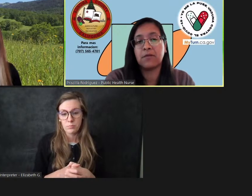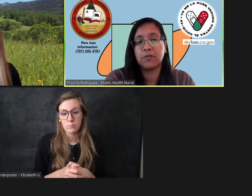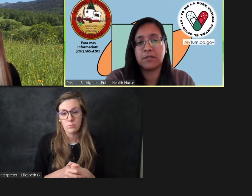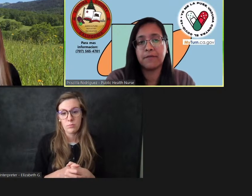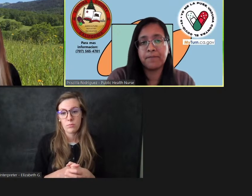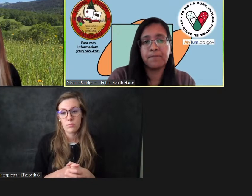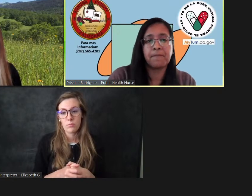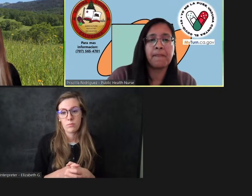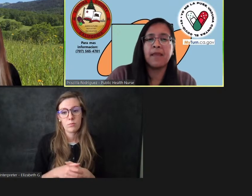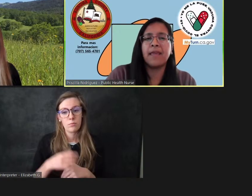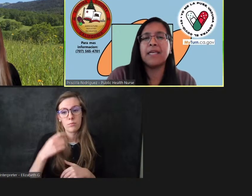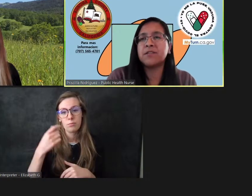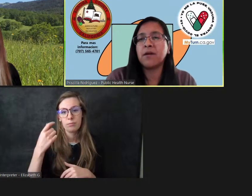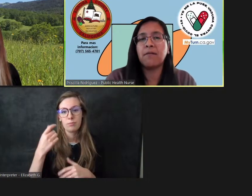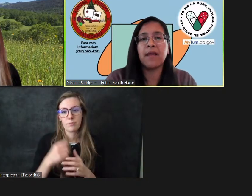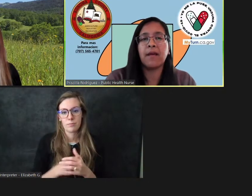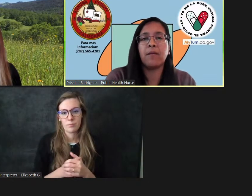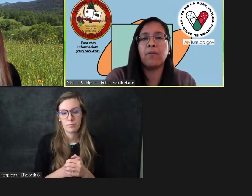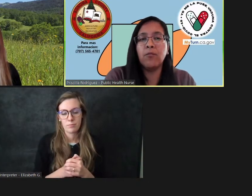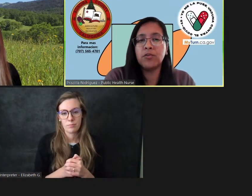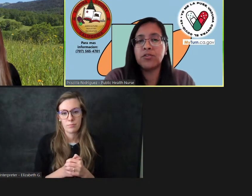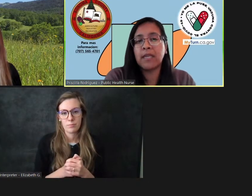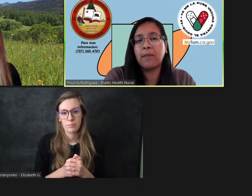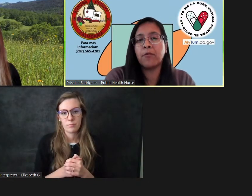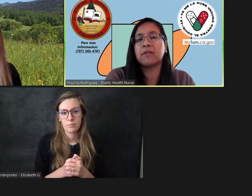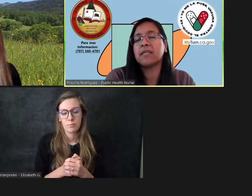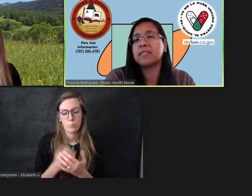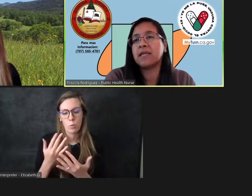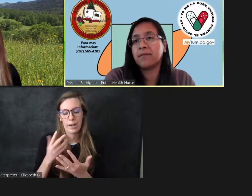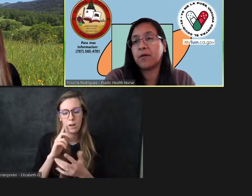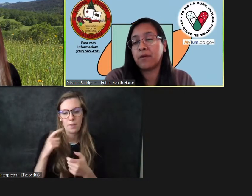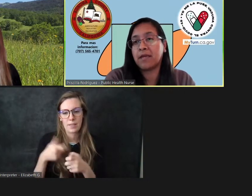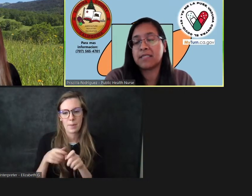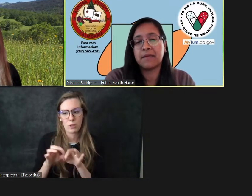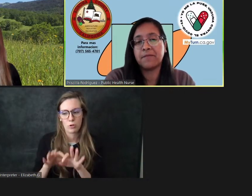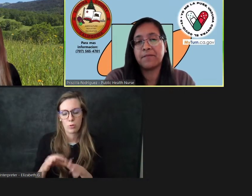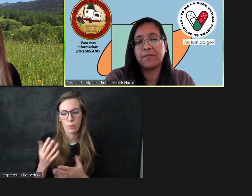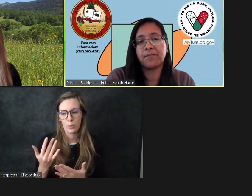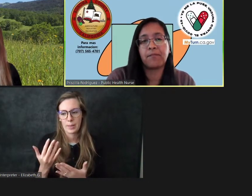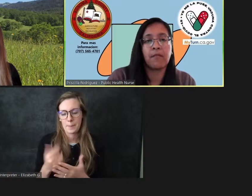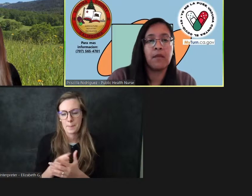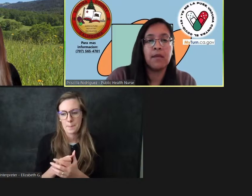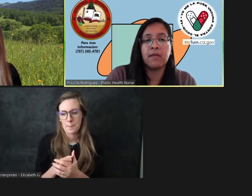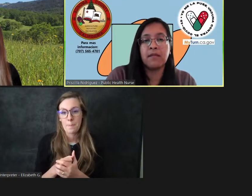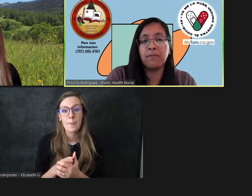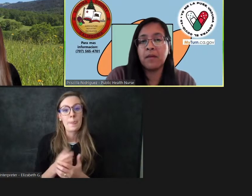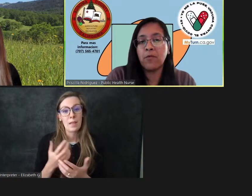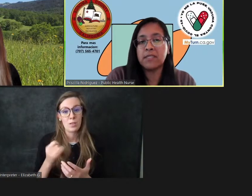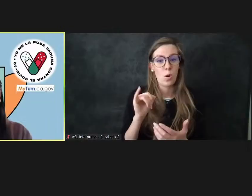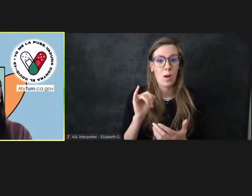Yeah, three times the patient in the intensive care unit.